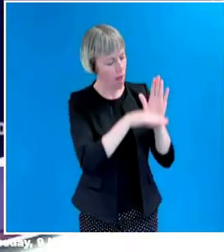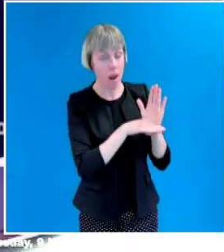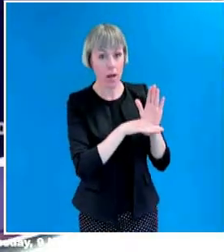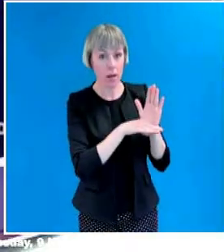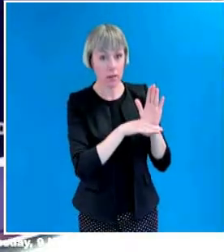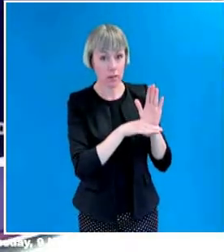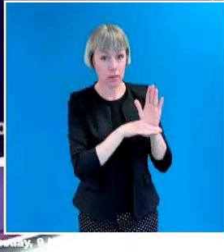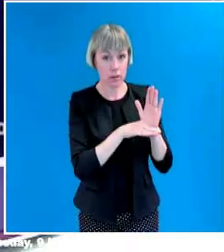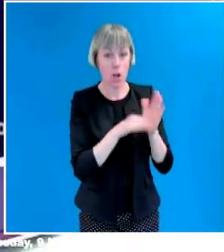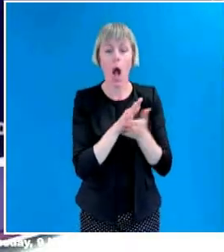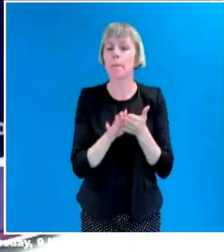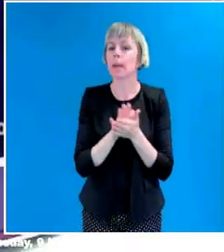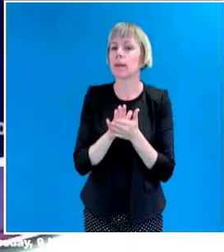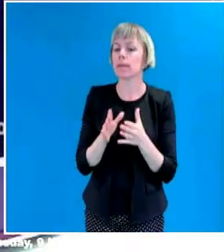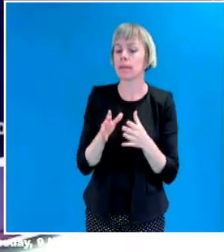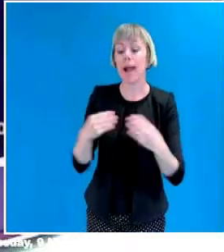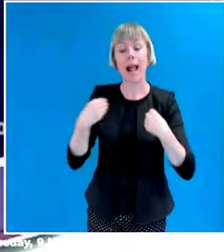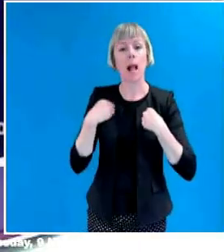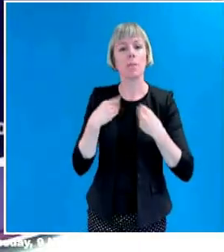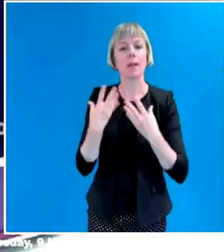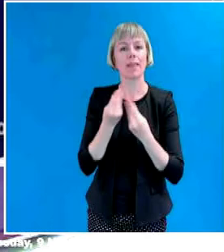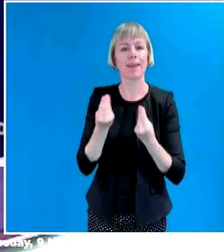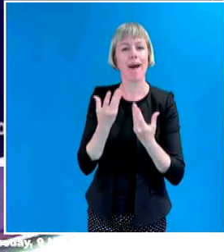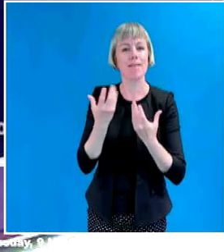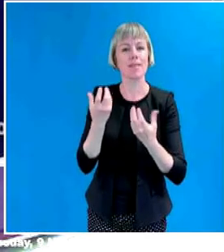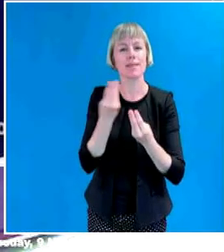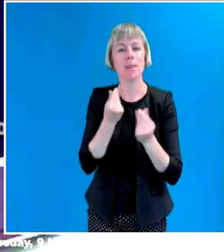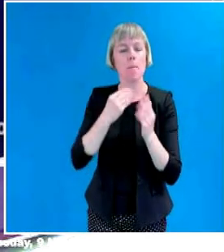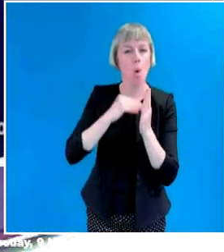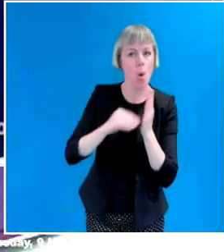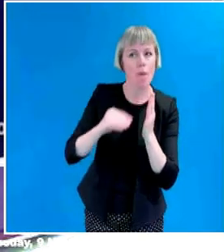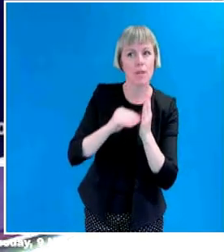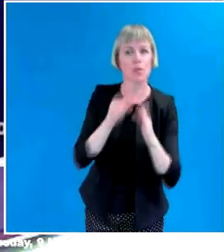substantial international operations as well as domestic operations?